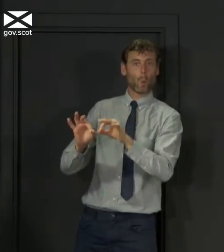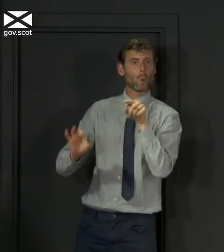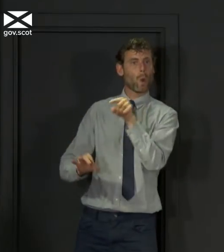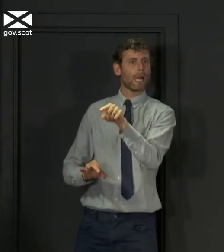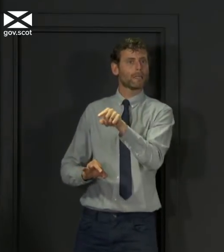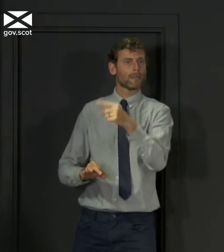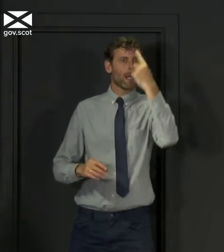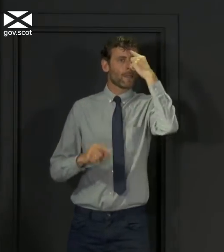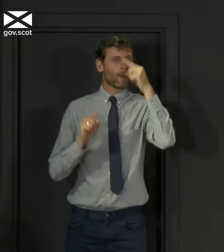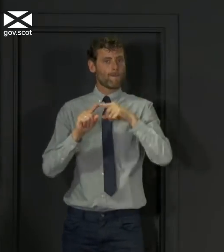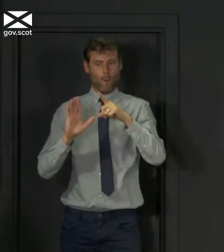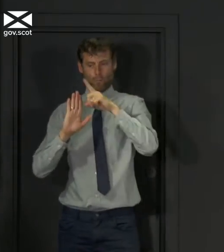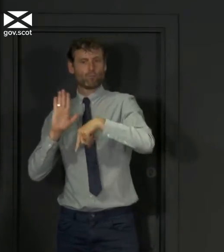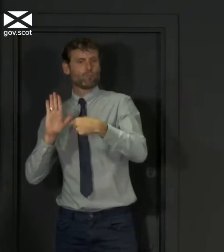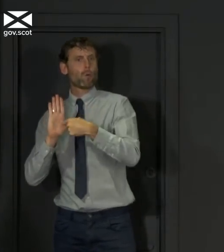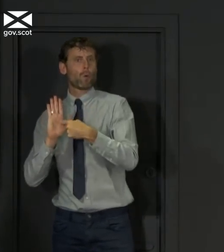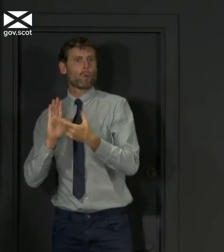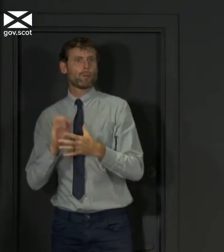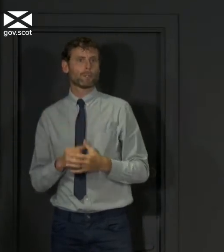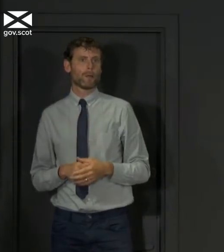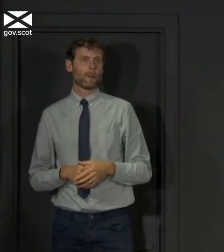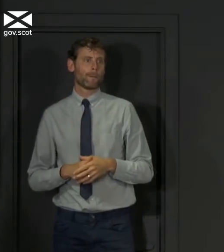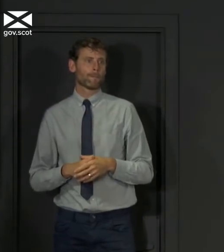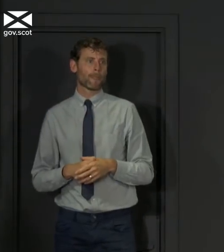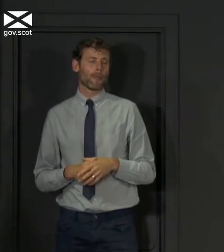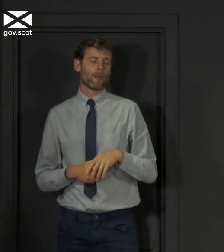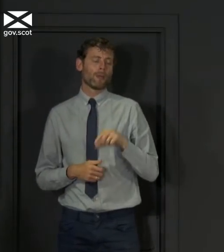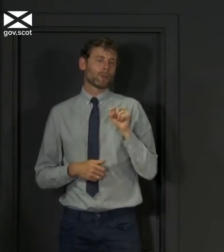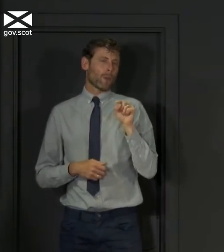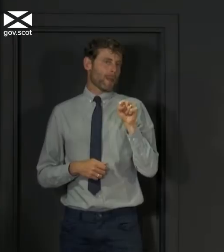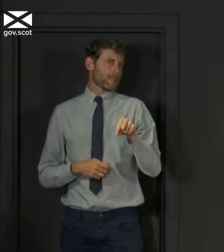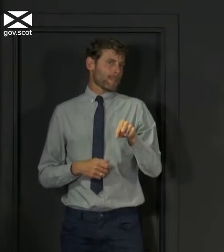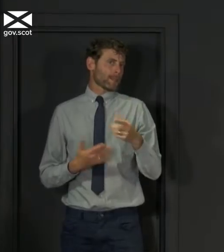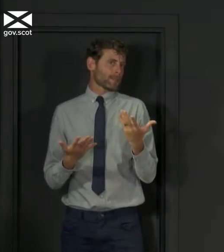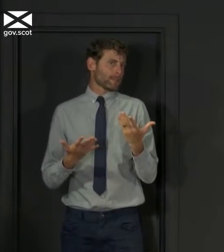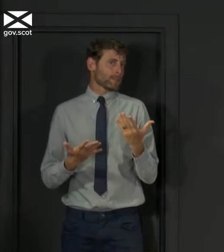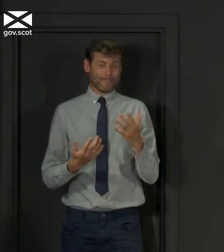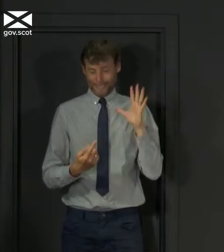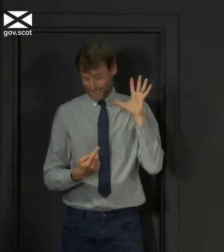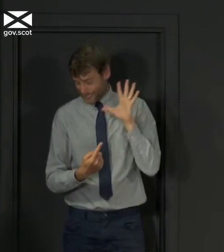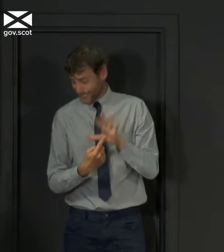that we are giving. And this is more so now than it has been at any stage of this crisis.